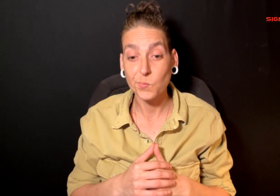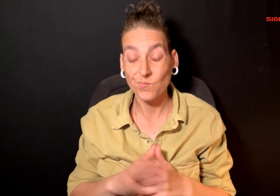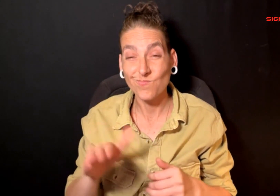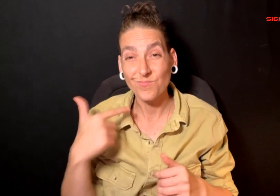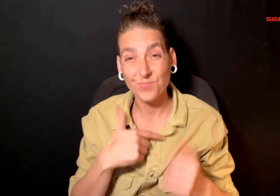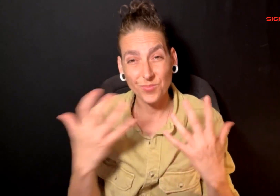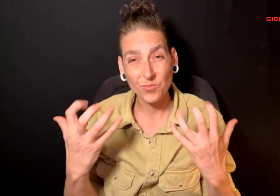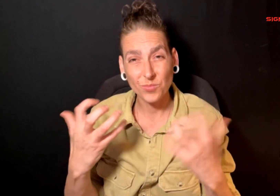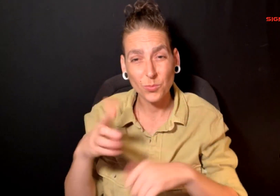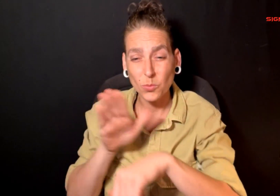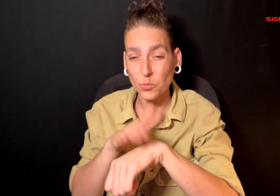we want to warn you